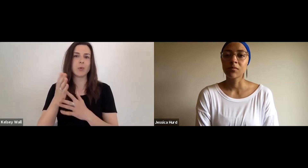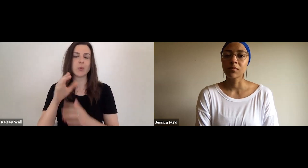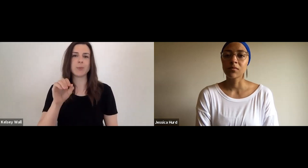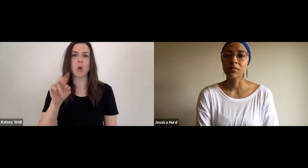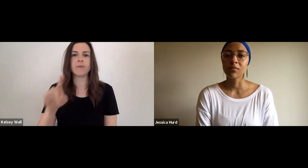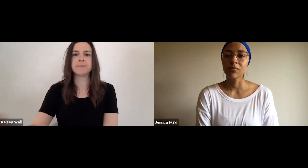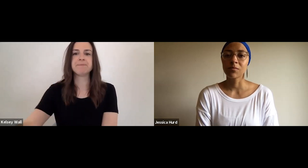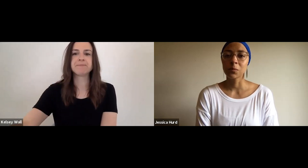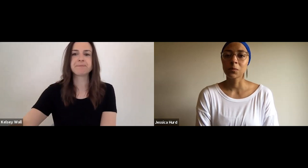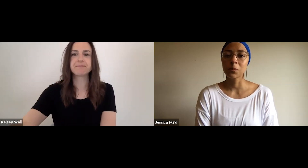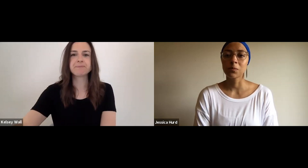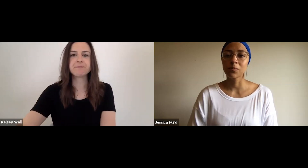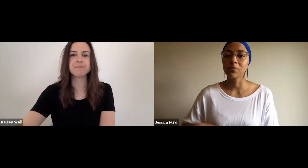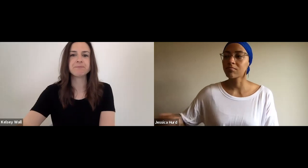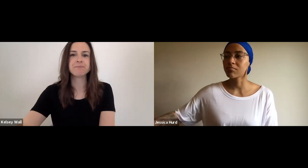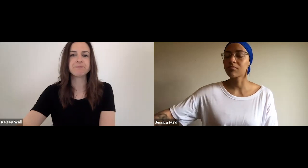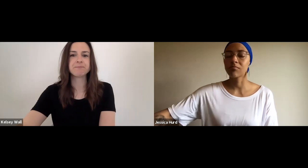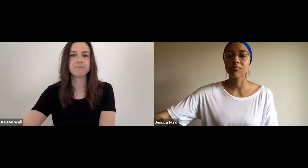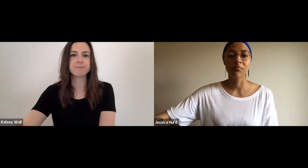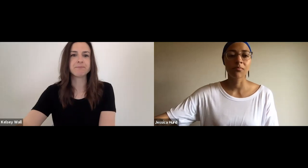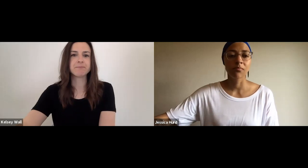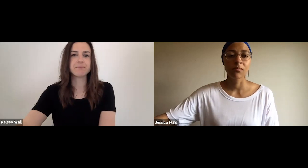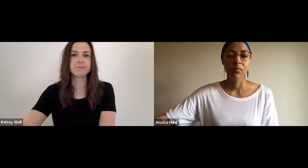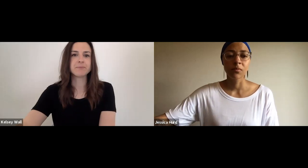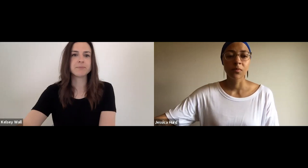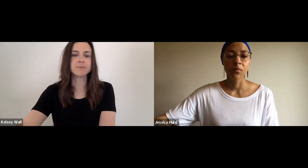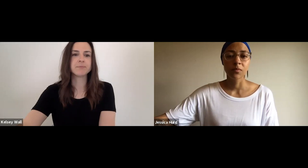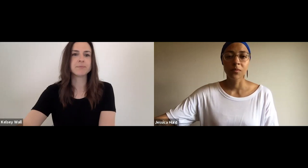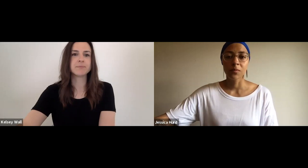There are different ways that we can manage and work our way through this pandemic.